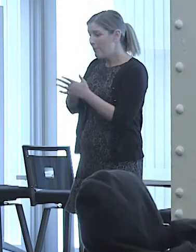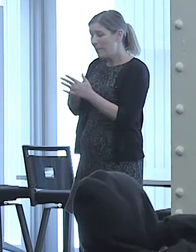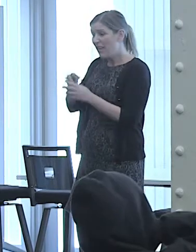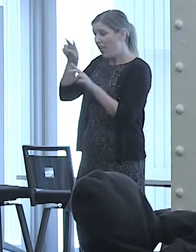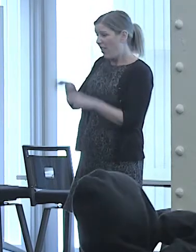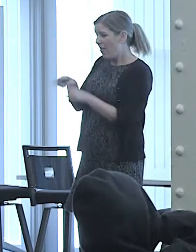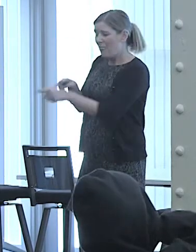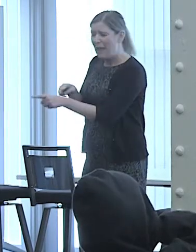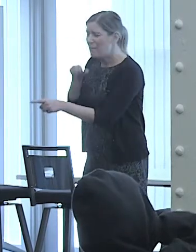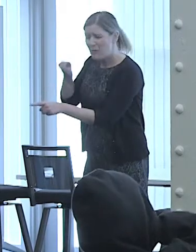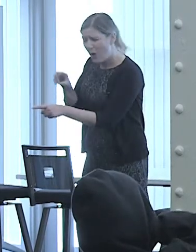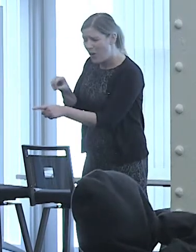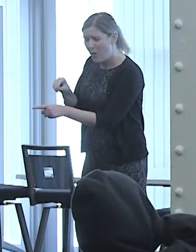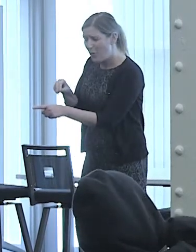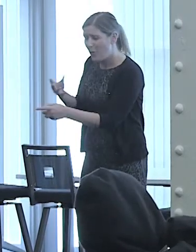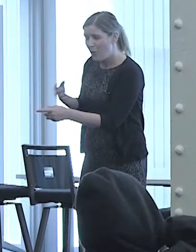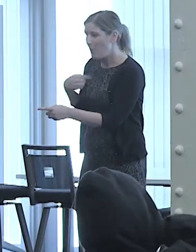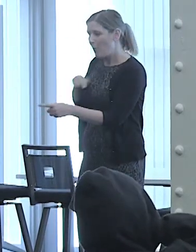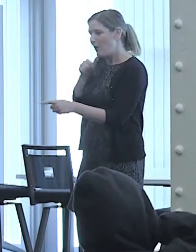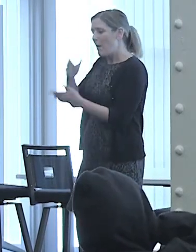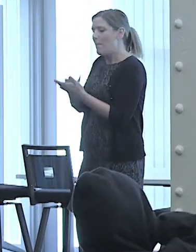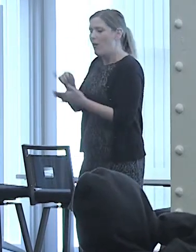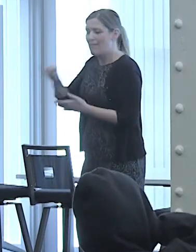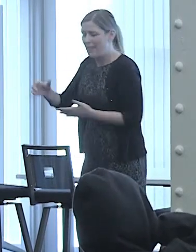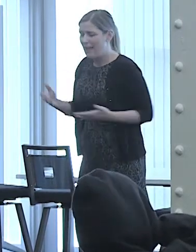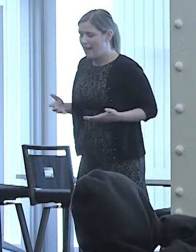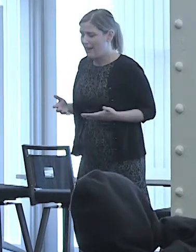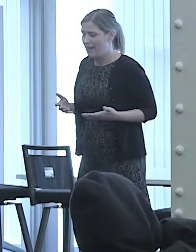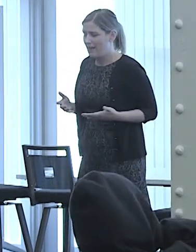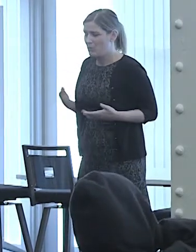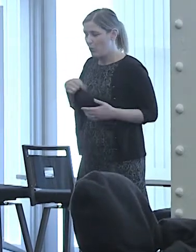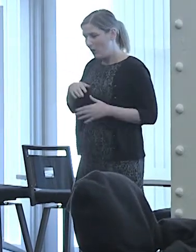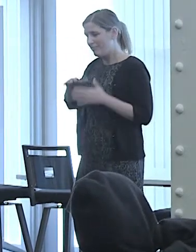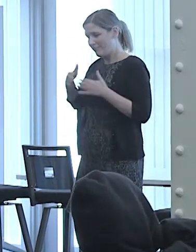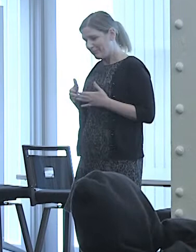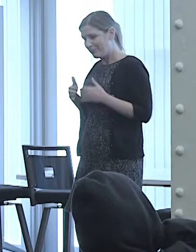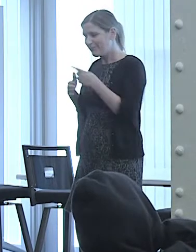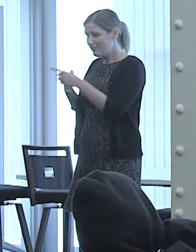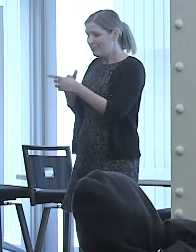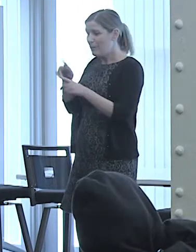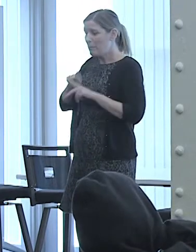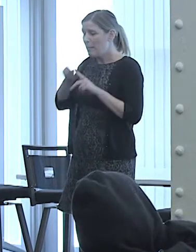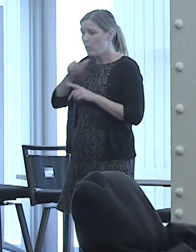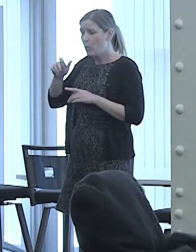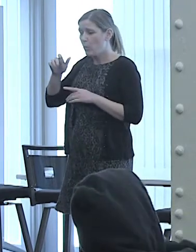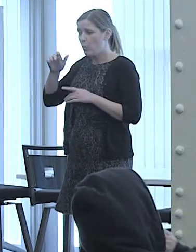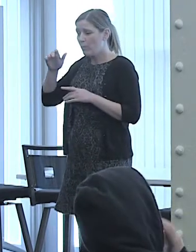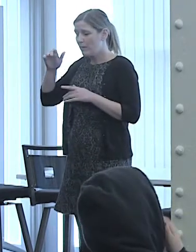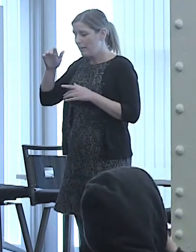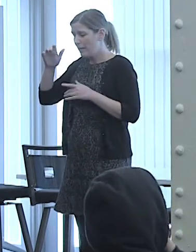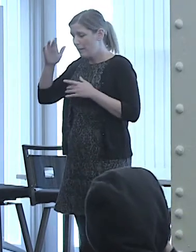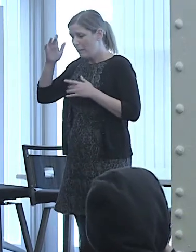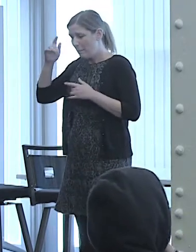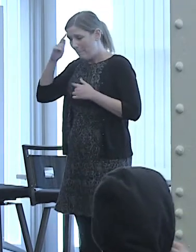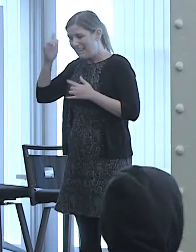They should be subject to invalidation. They should be subject to medical surveillance and to control.